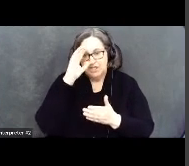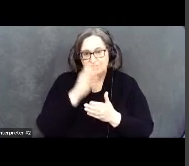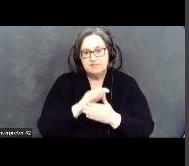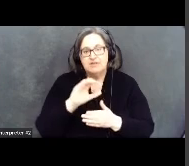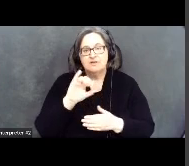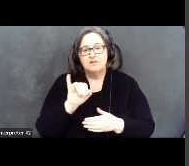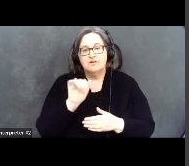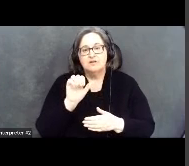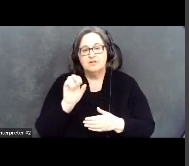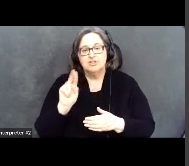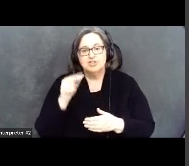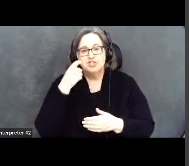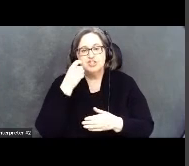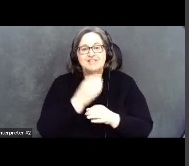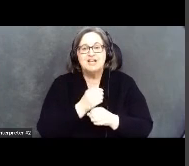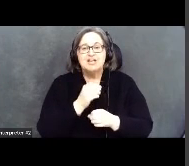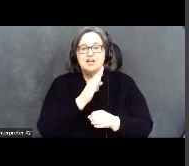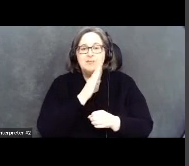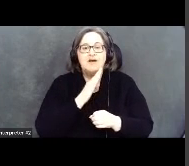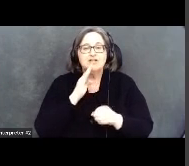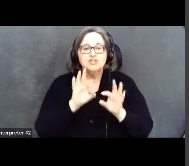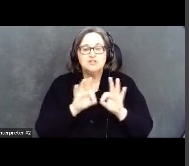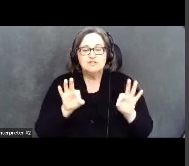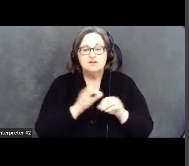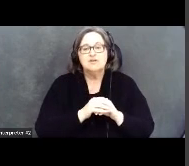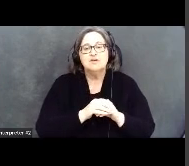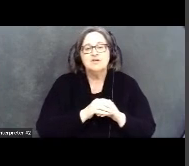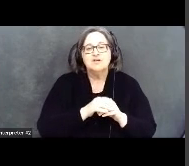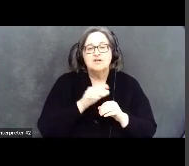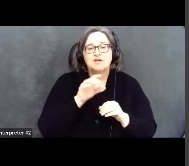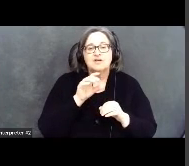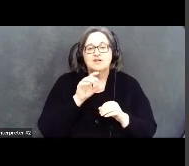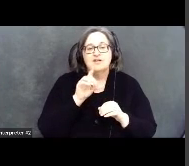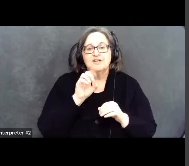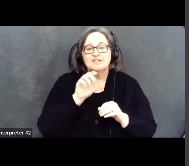He just got his Bachelor's degree and Declan is looking at him, laughing at his glasses,